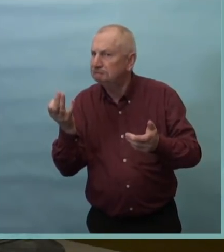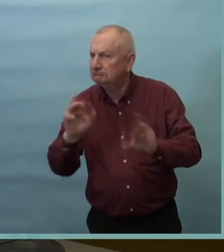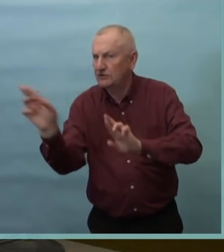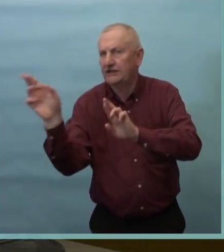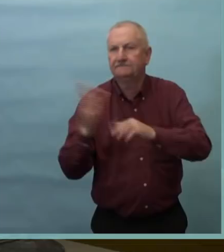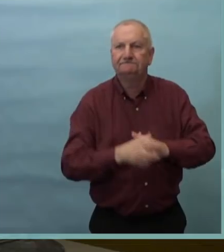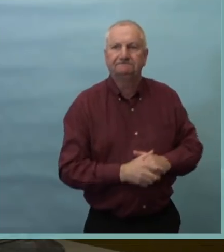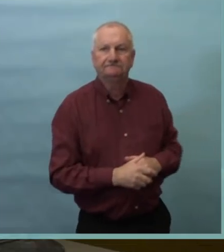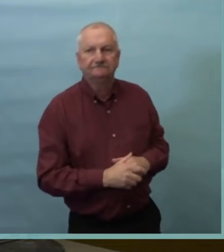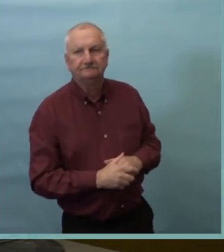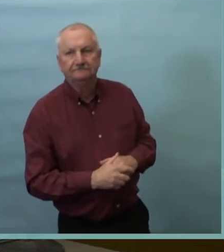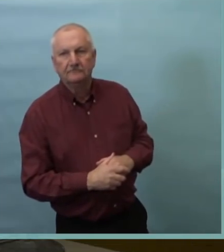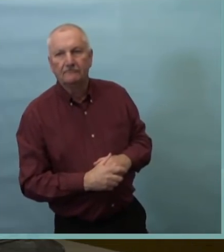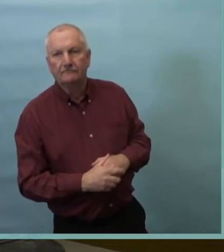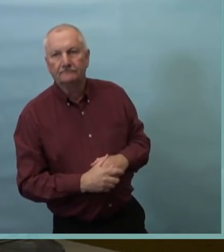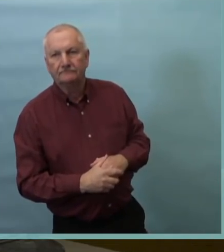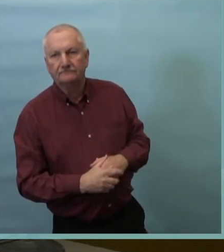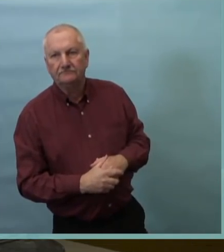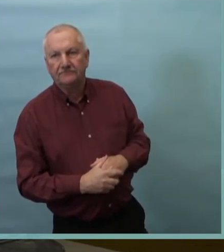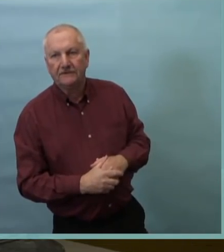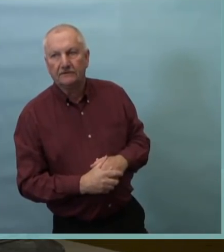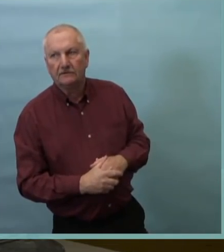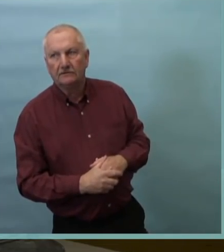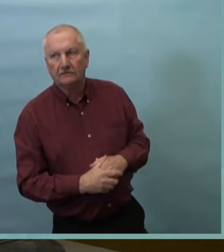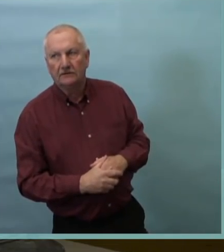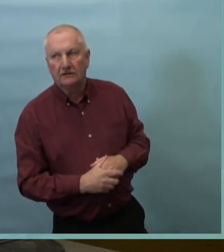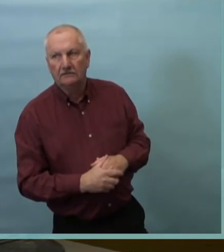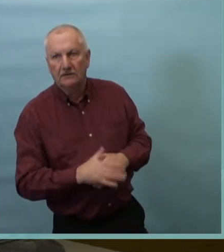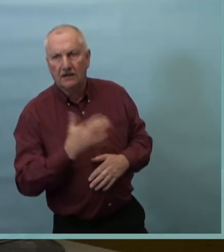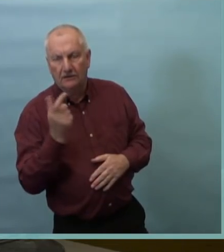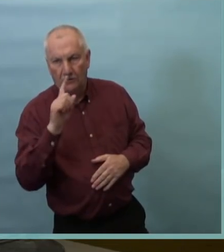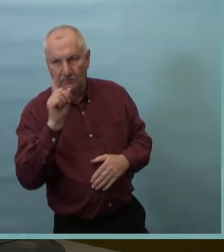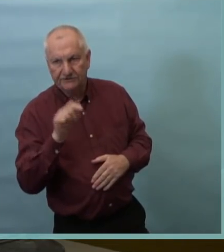some reopening science the statue and saying some things as early as May 4th